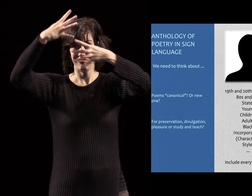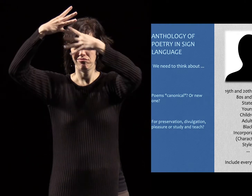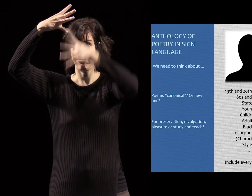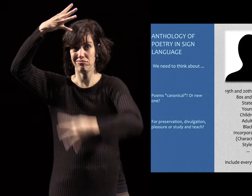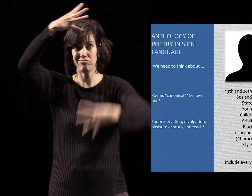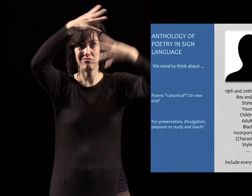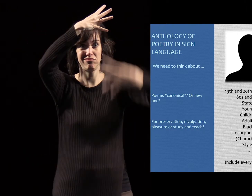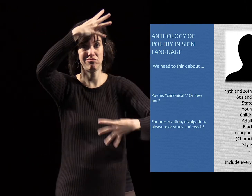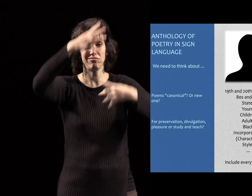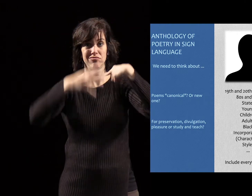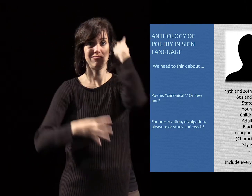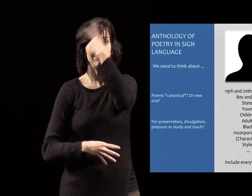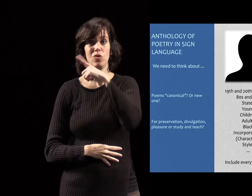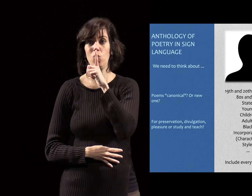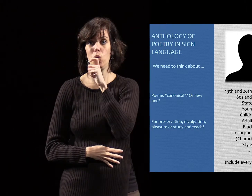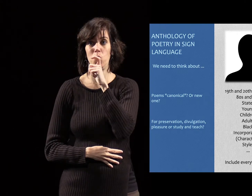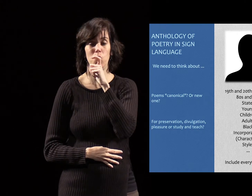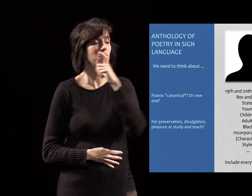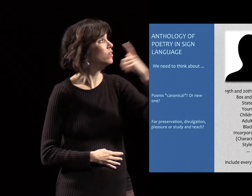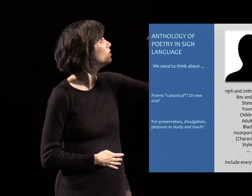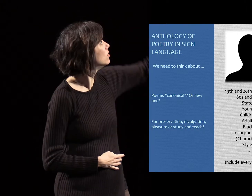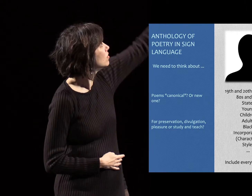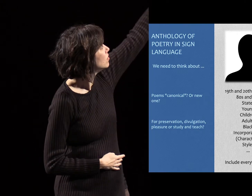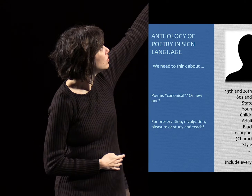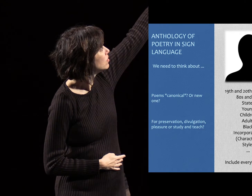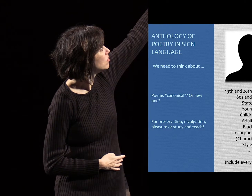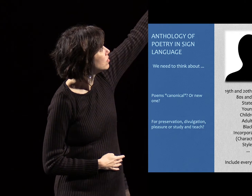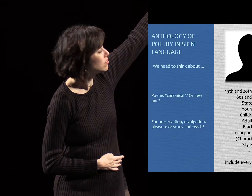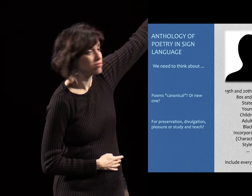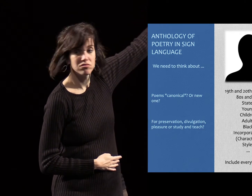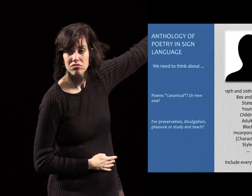As you can see, there's a list up here.